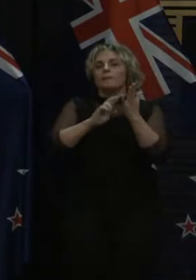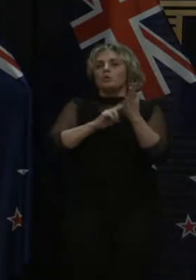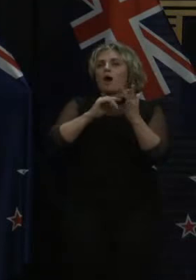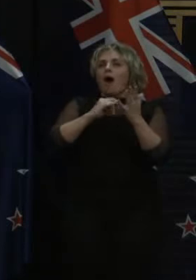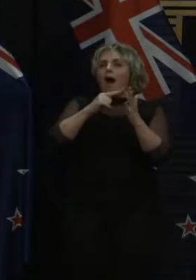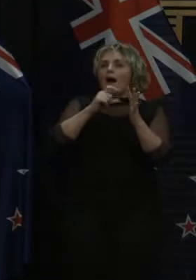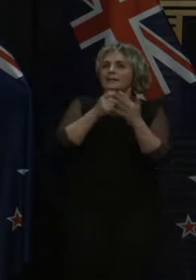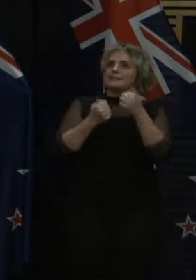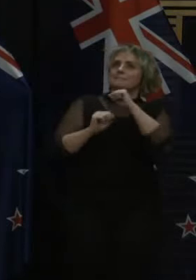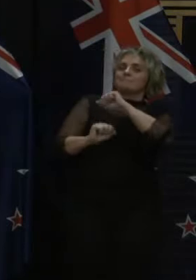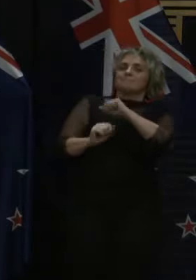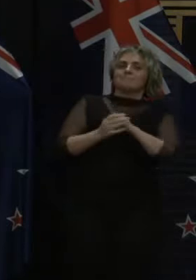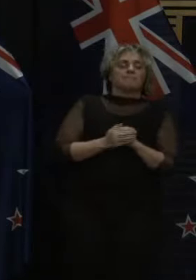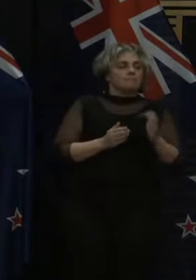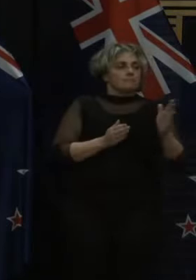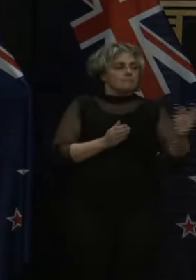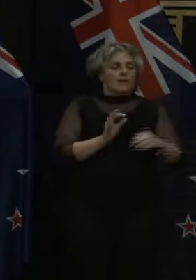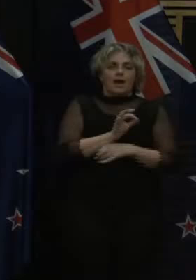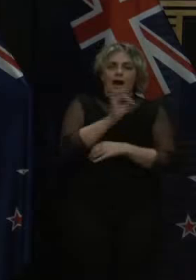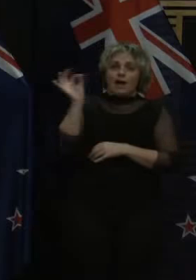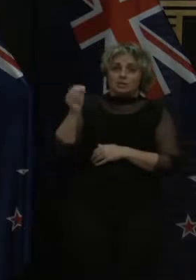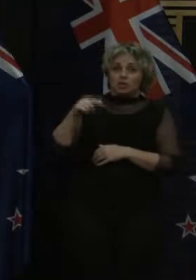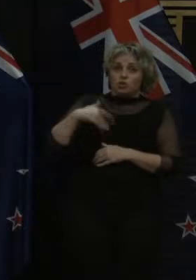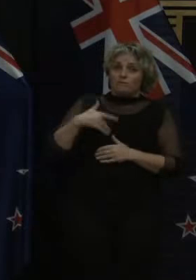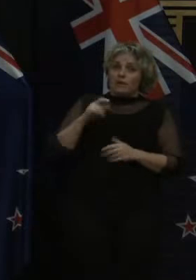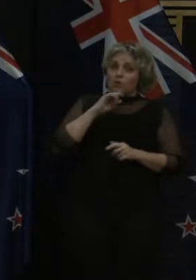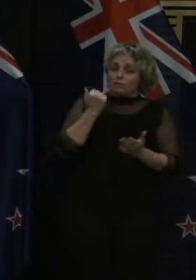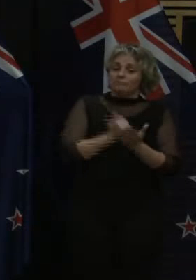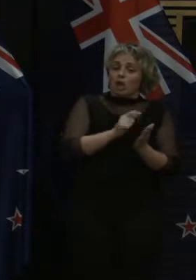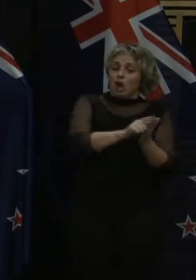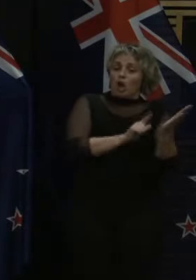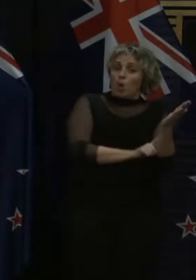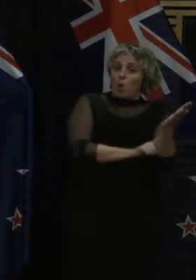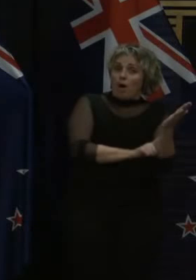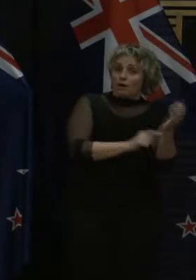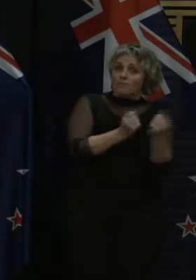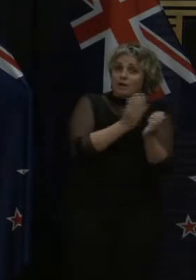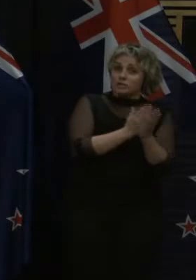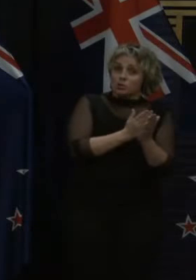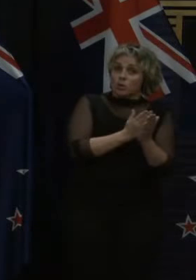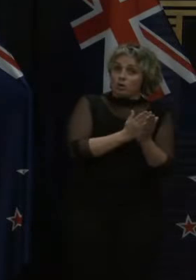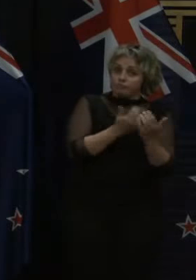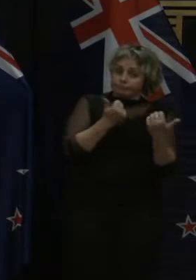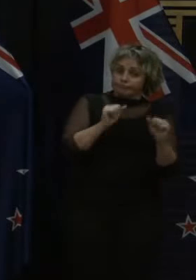are fully immunised two weeks after your second dose. Prime Minister, do you think